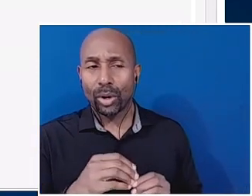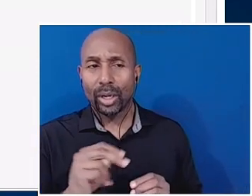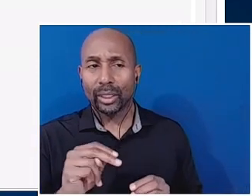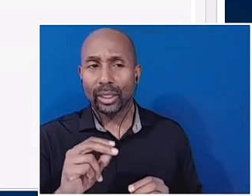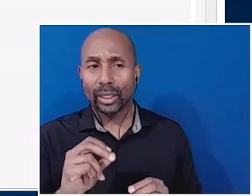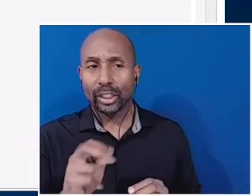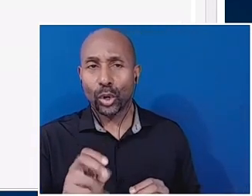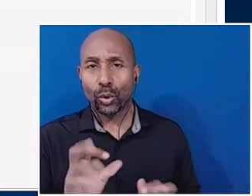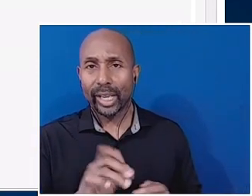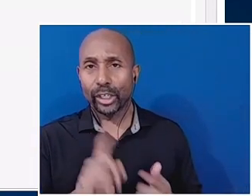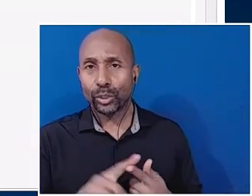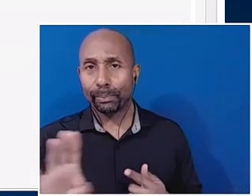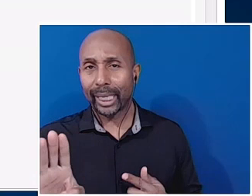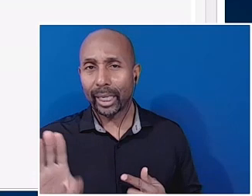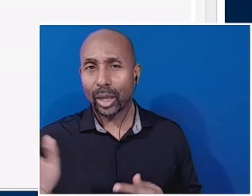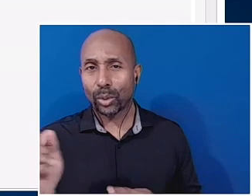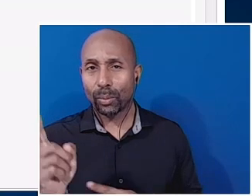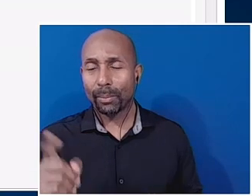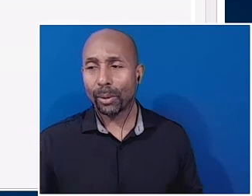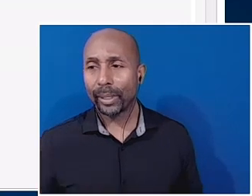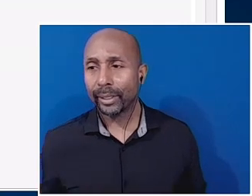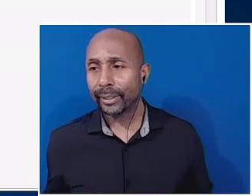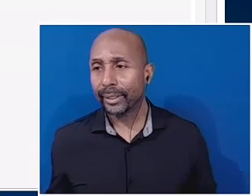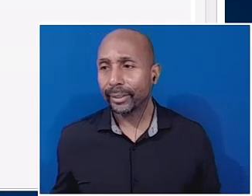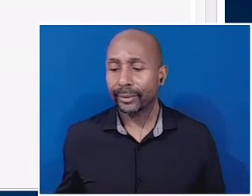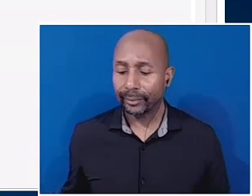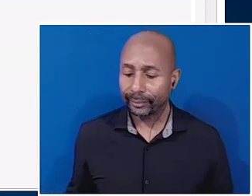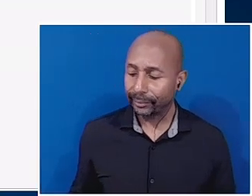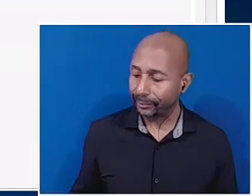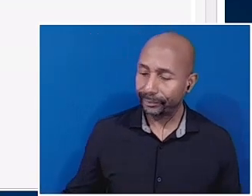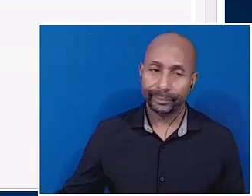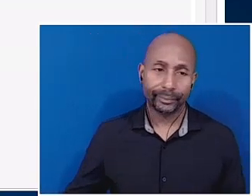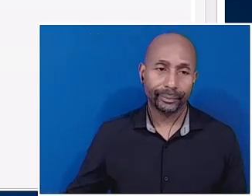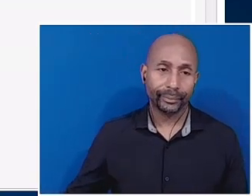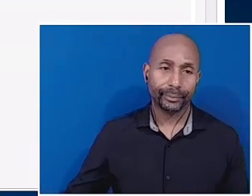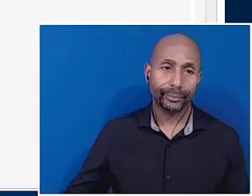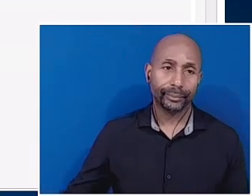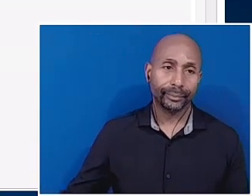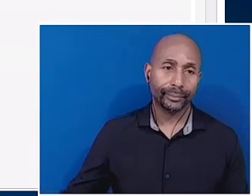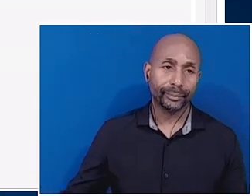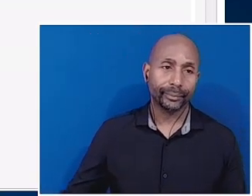One second. I got a couple of screens open here.